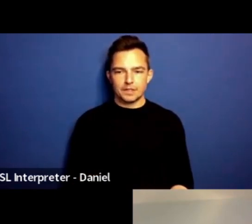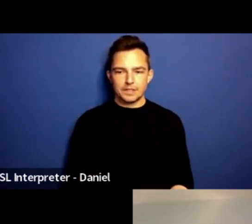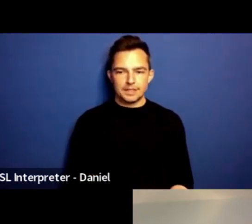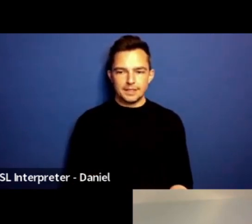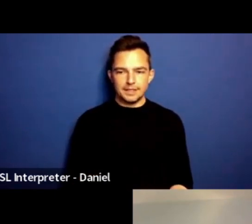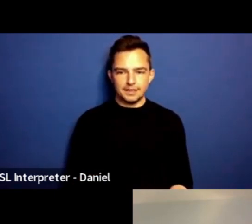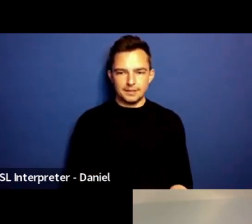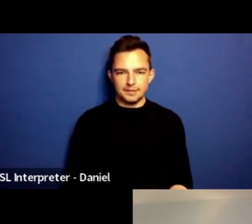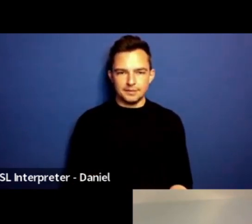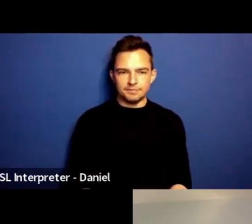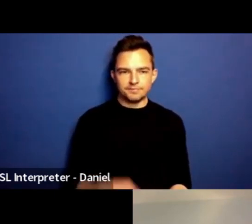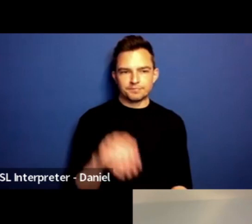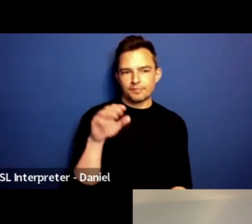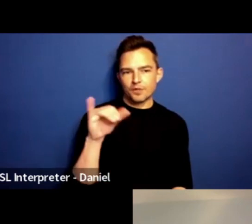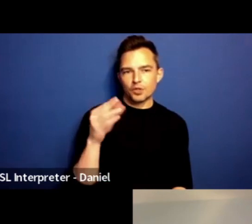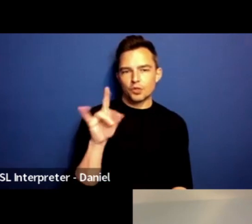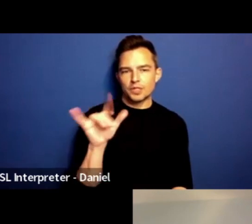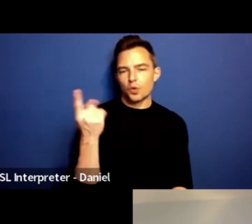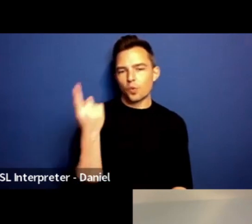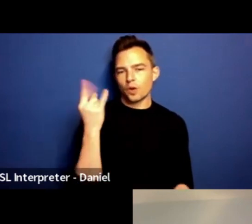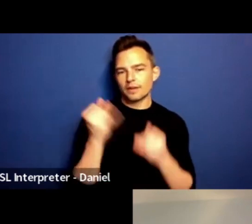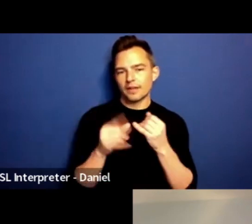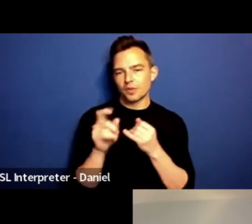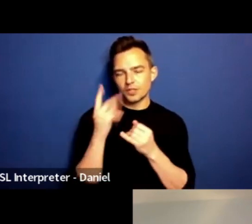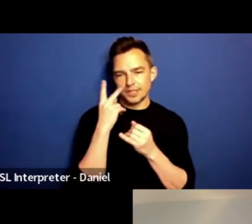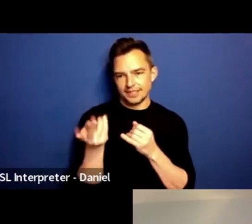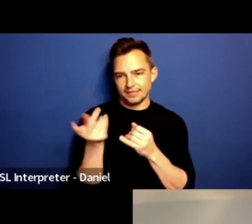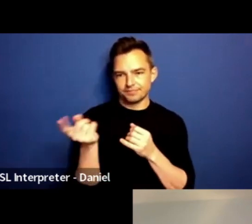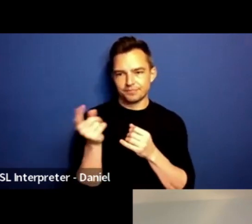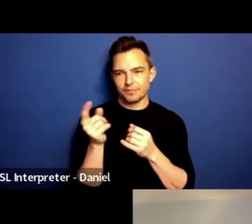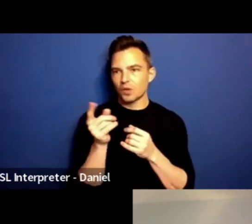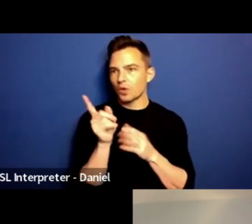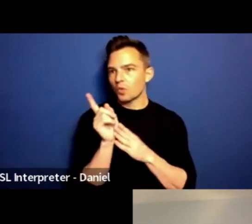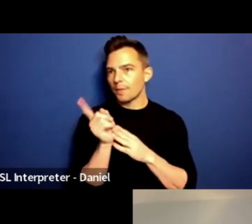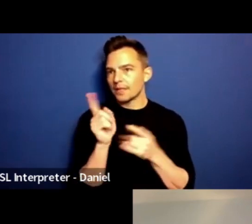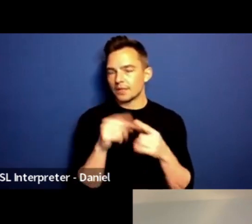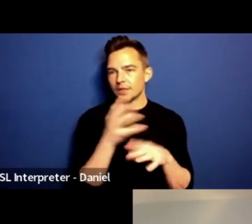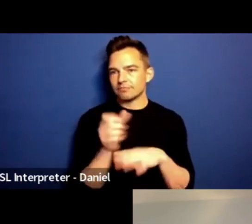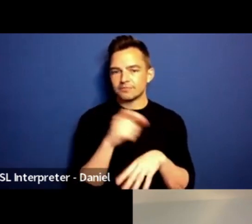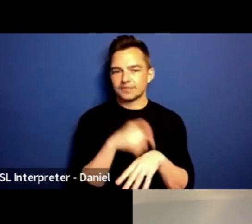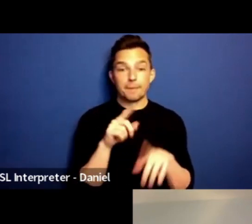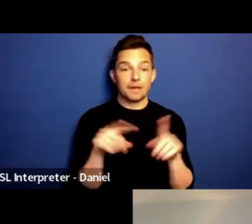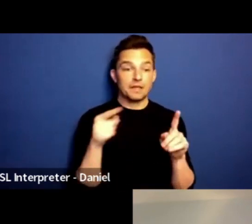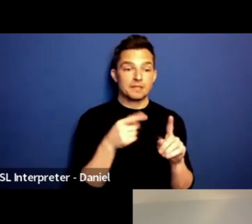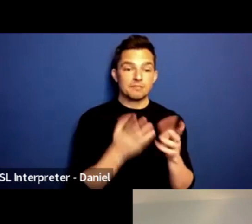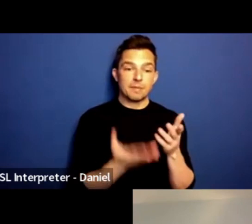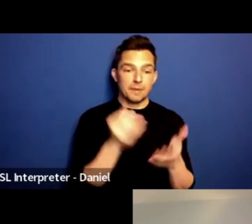Judy Dettmer: I do want to ask this one last question that I see in work my minute to time. And this might actually be something that people could put